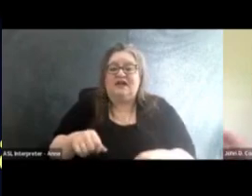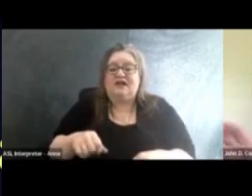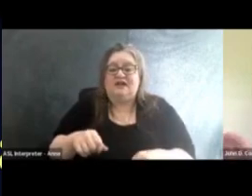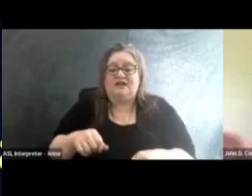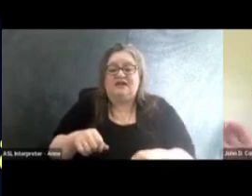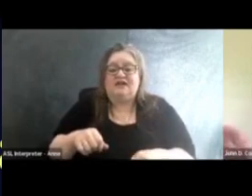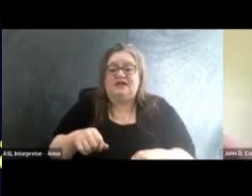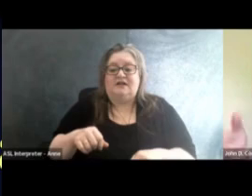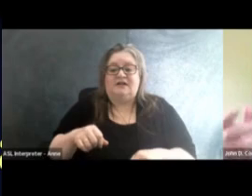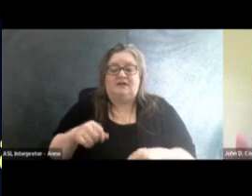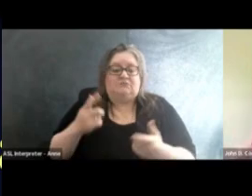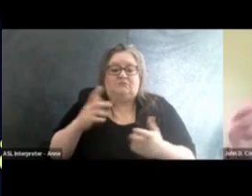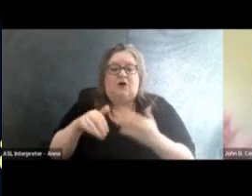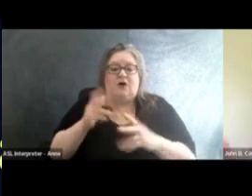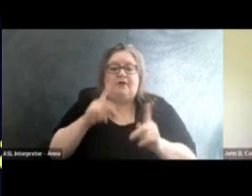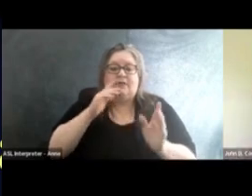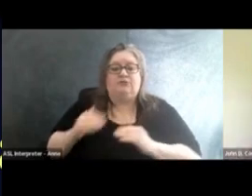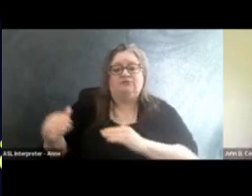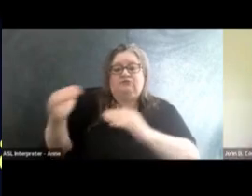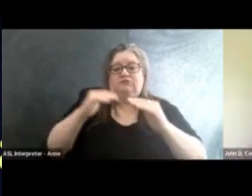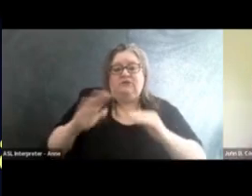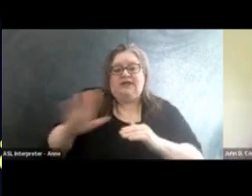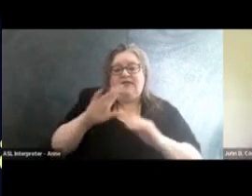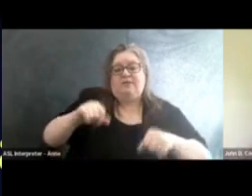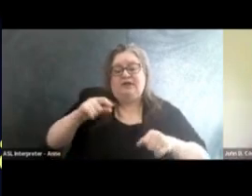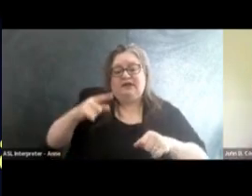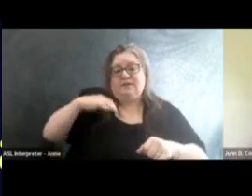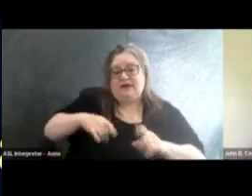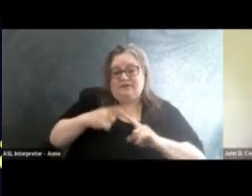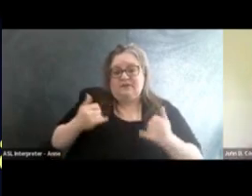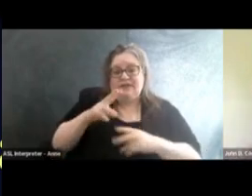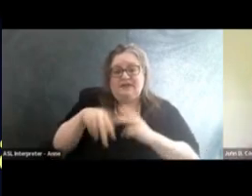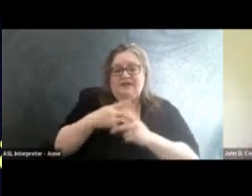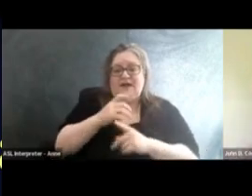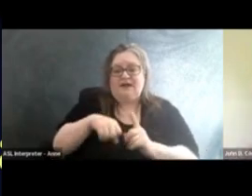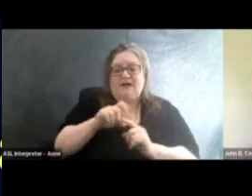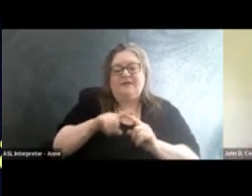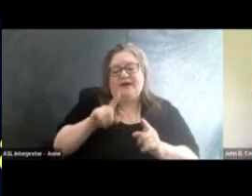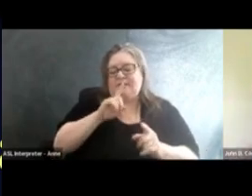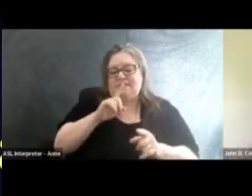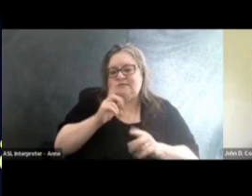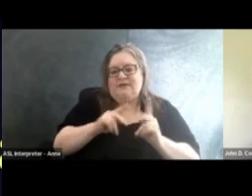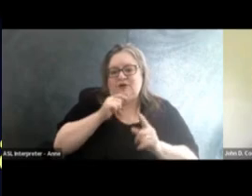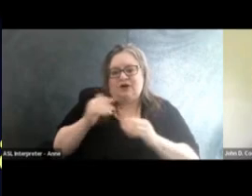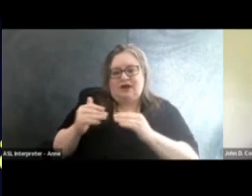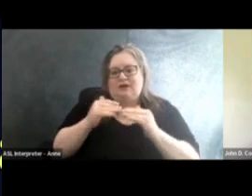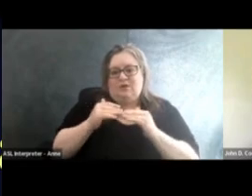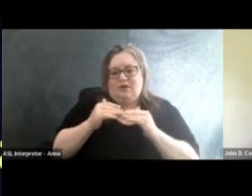everybody's equal in their ability to benefit from this kind of setting, but people are not equal. And finally, the one